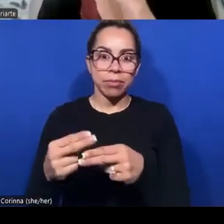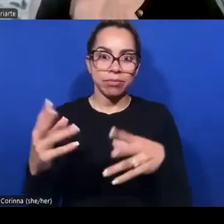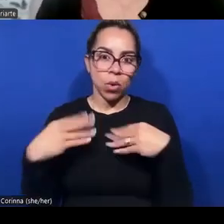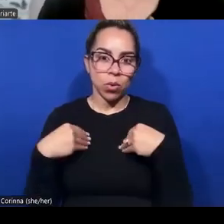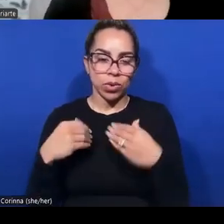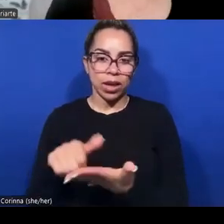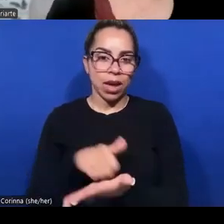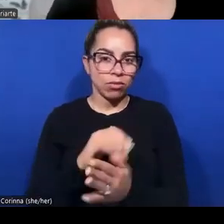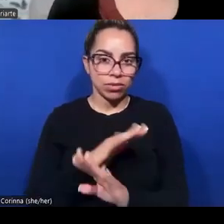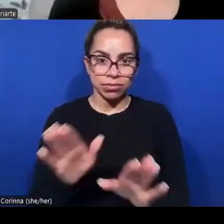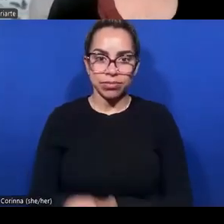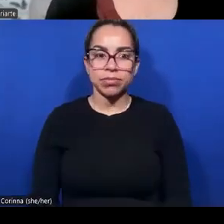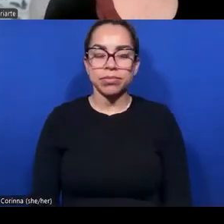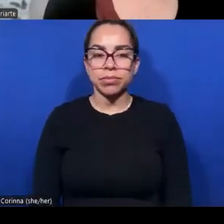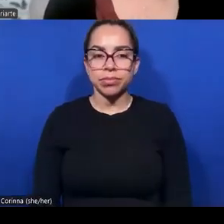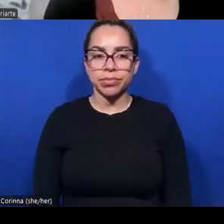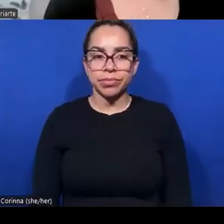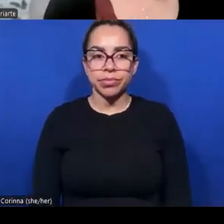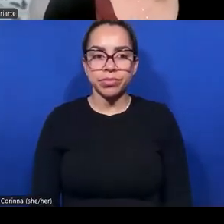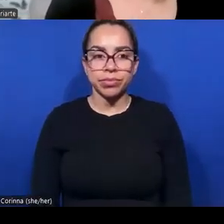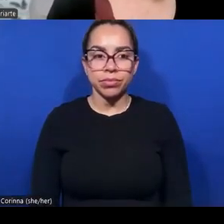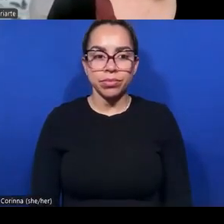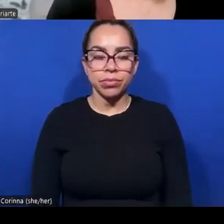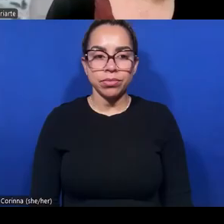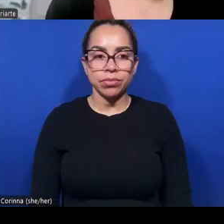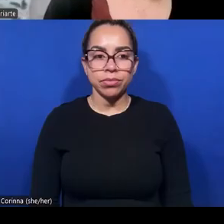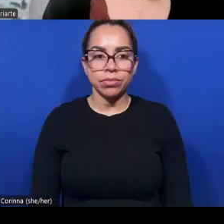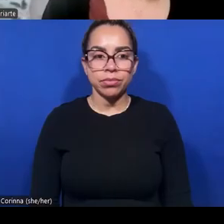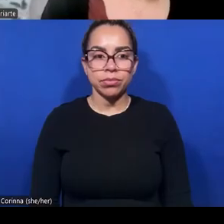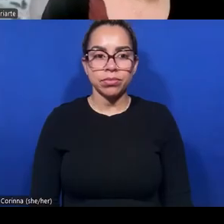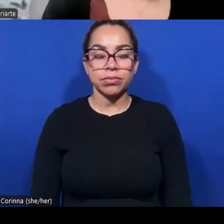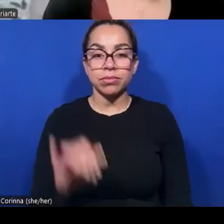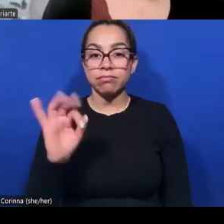If you do, spend the money on non-qualified disability